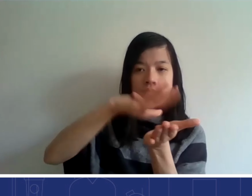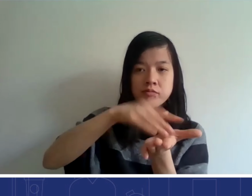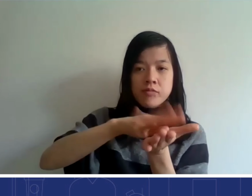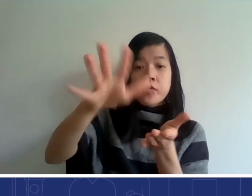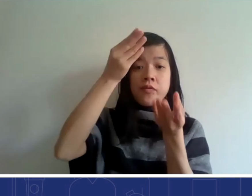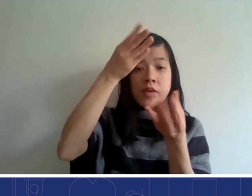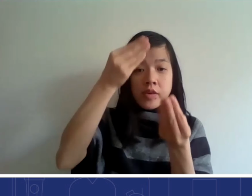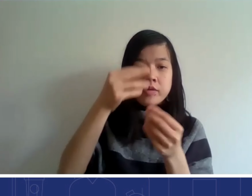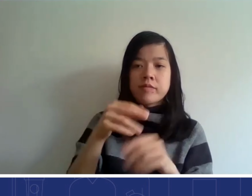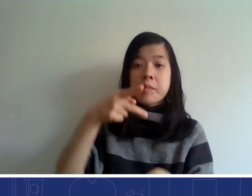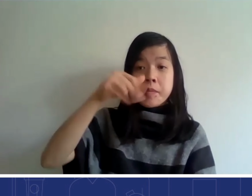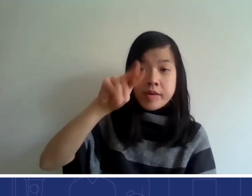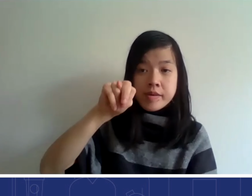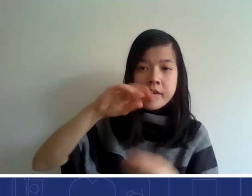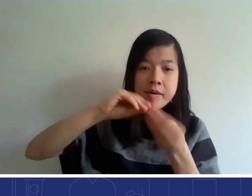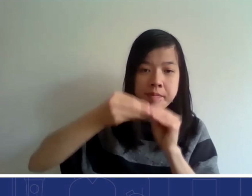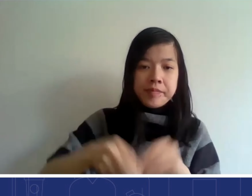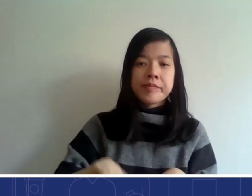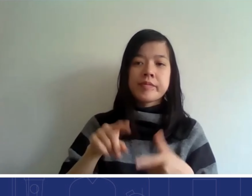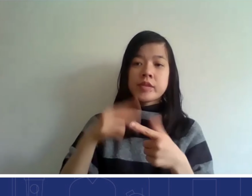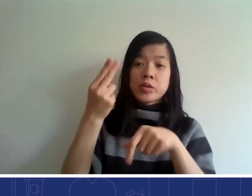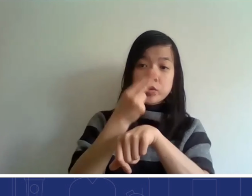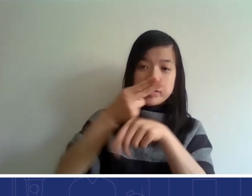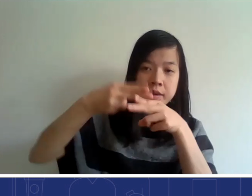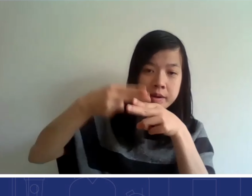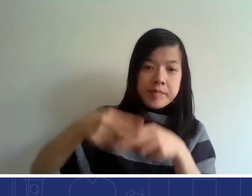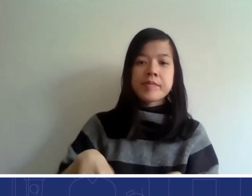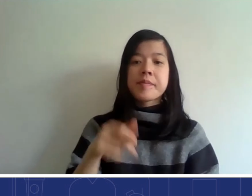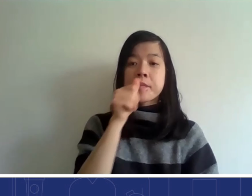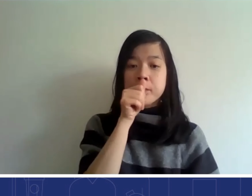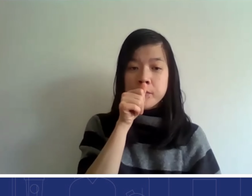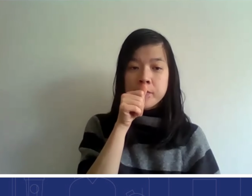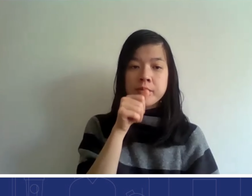You can also write down the information such as pin numbers,